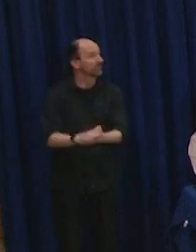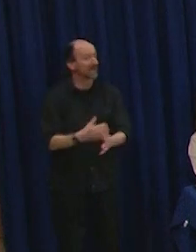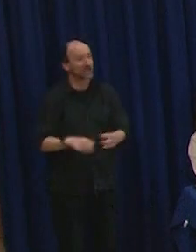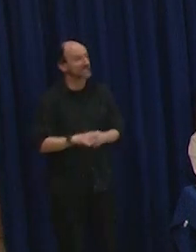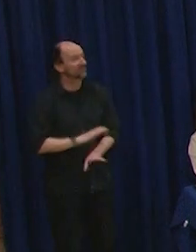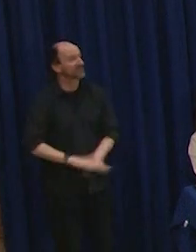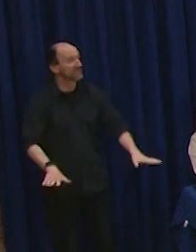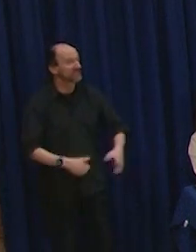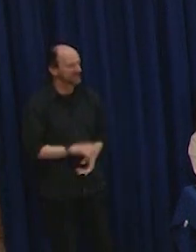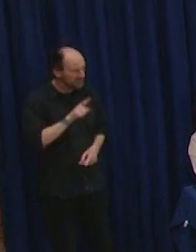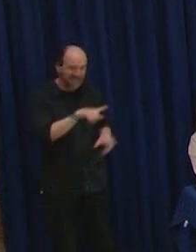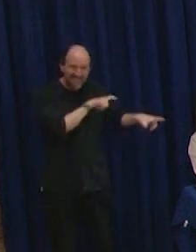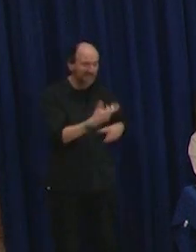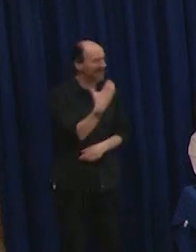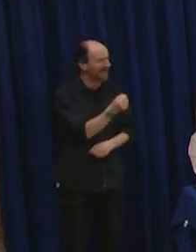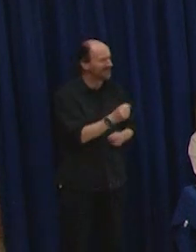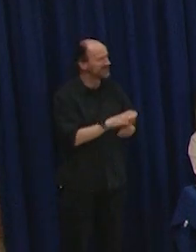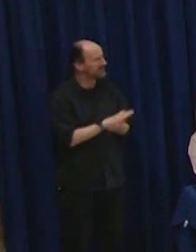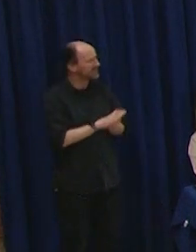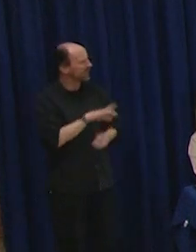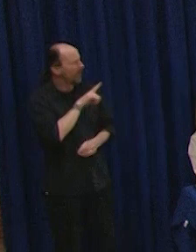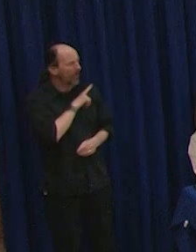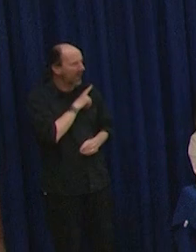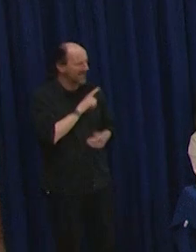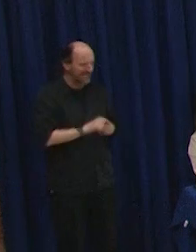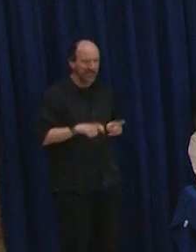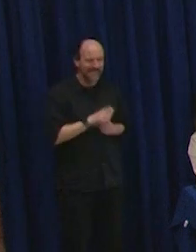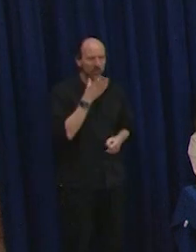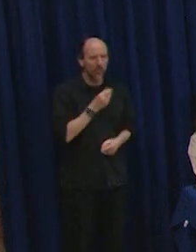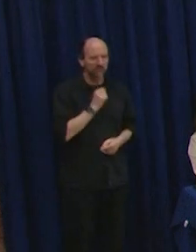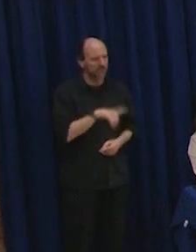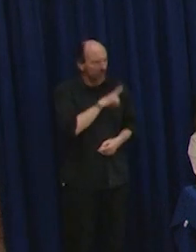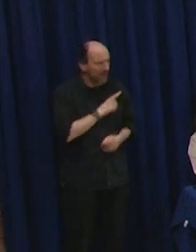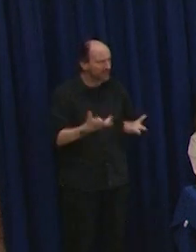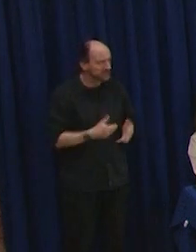sort of dichotomous view that either you have it or you don't you either got ADHD or you haven't